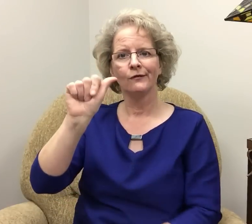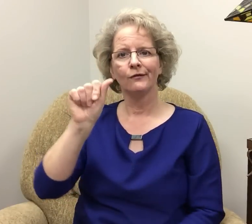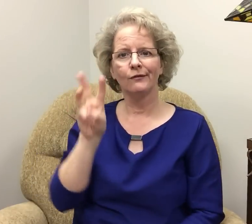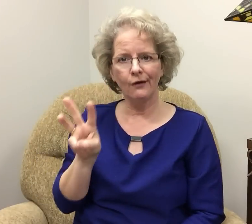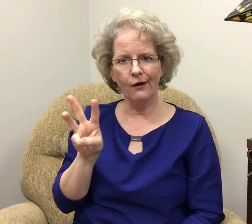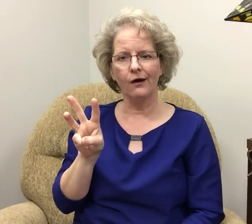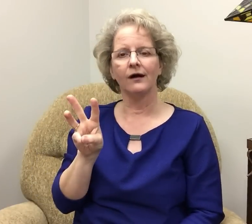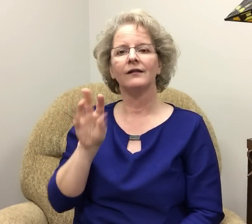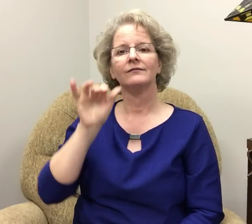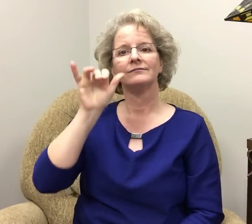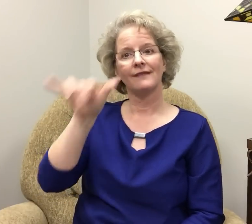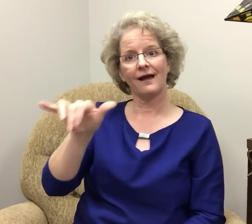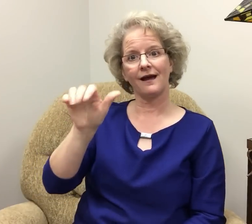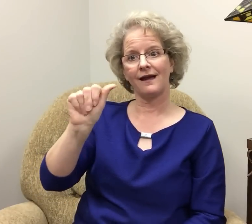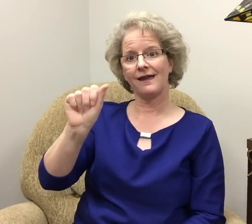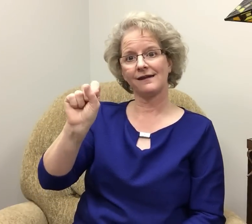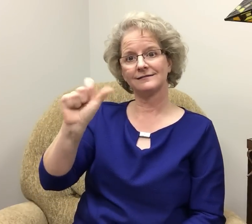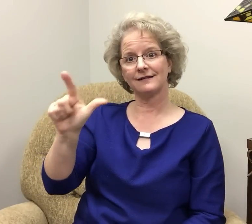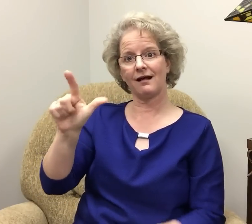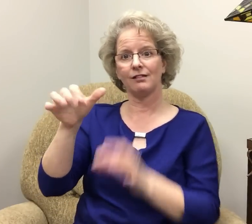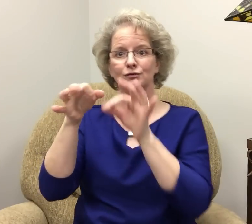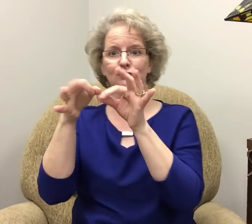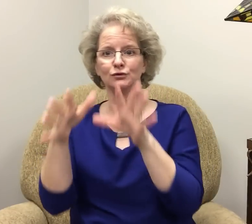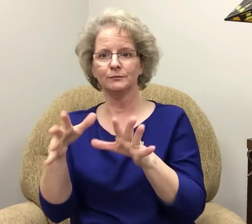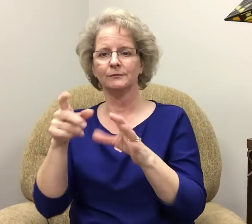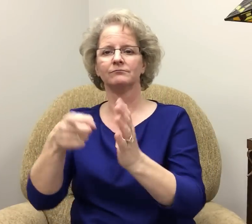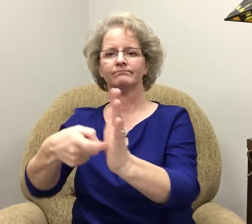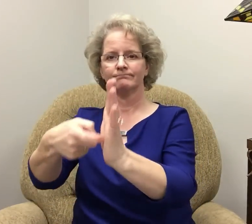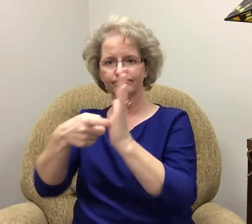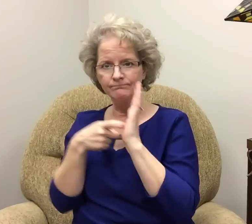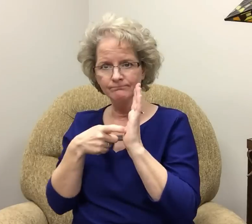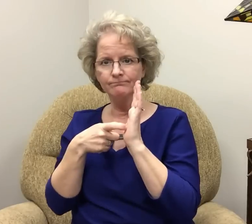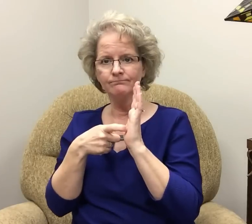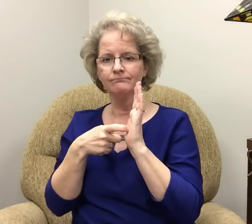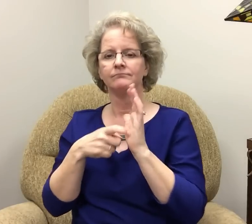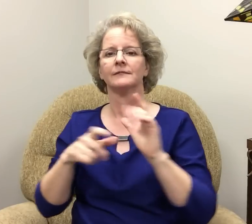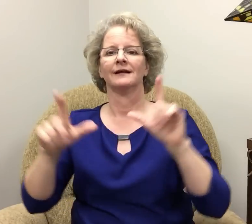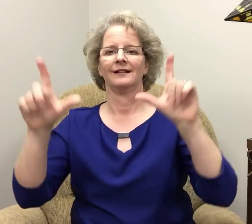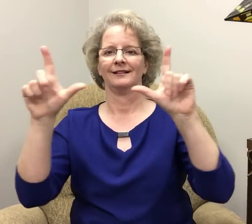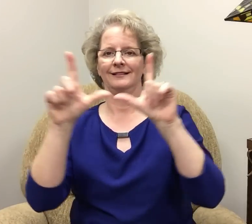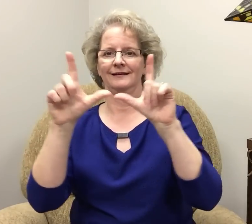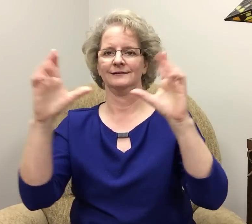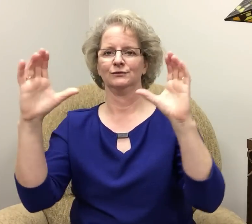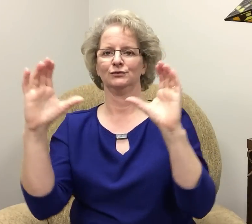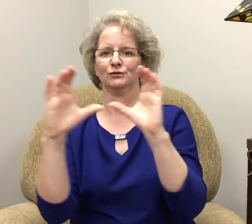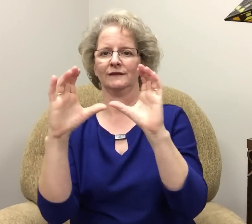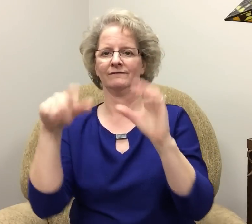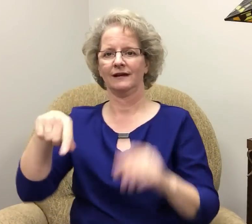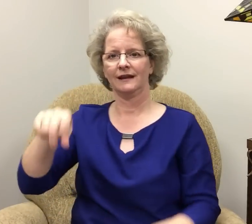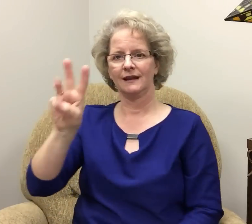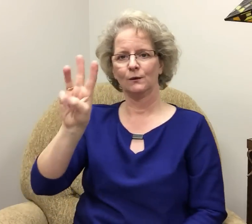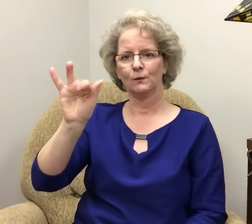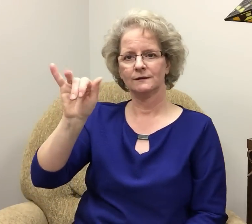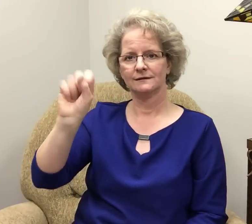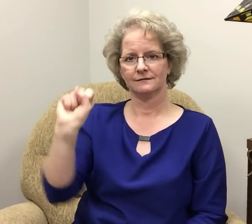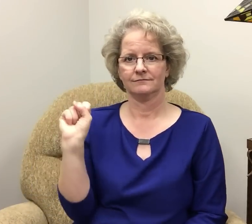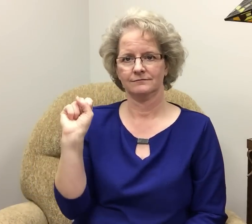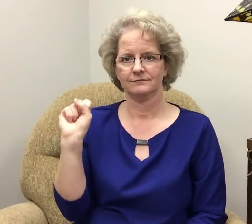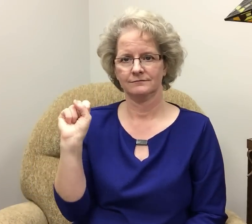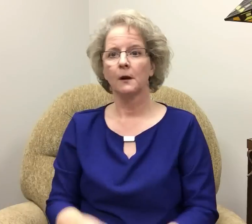In 2010 a law was passed that says that it is required for American Sign Language Interpreters